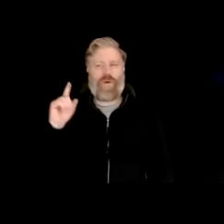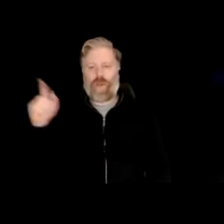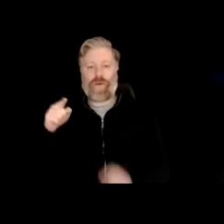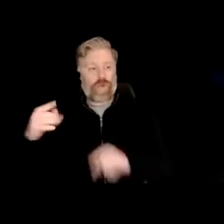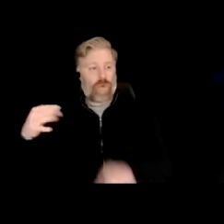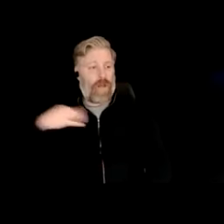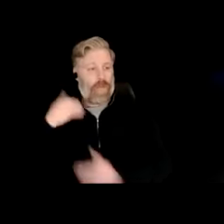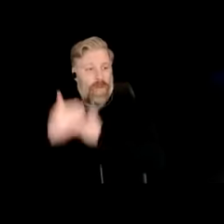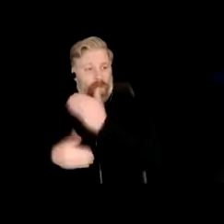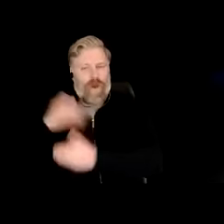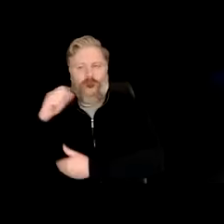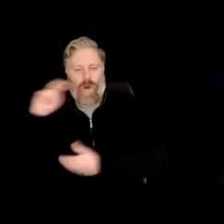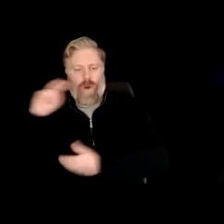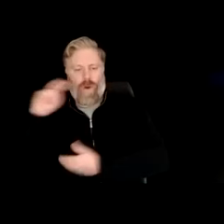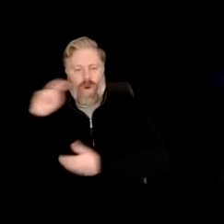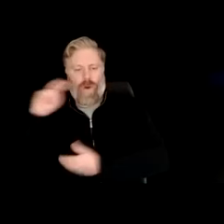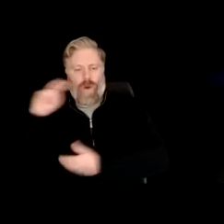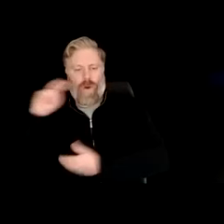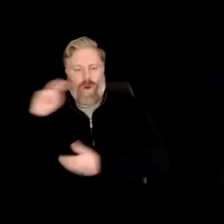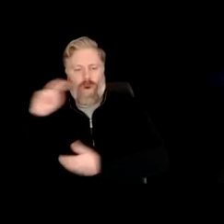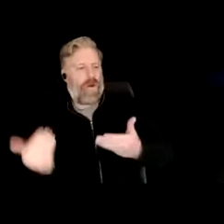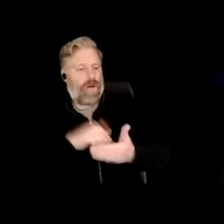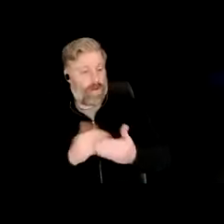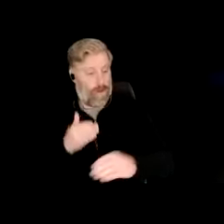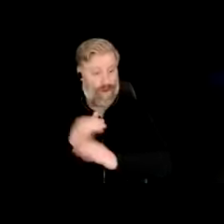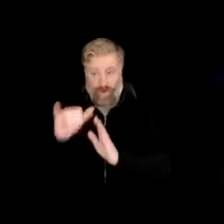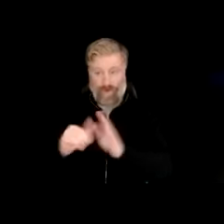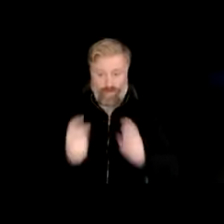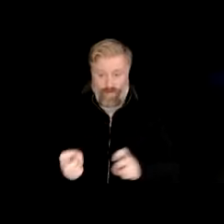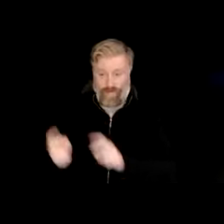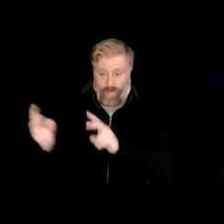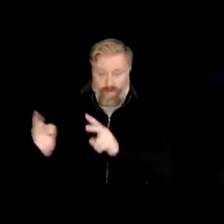Once uploaded to YouTube, there's an option to watch the video at a lower rate